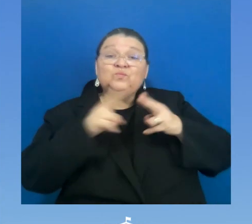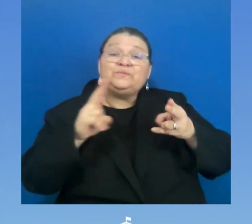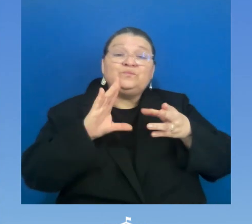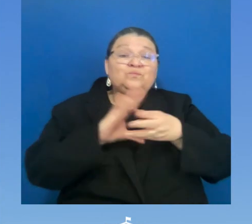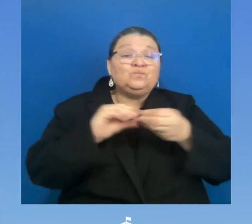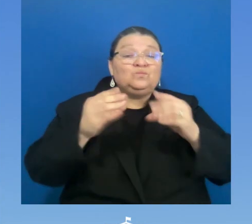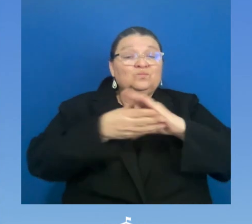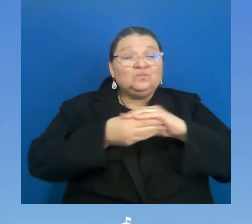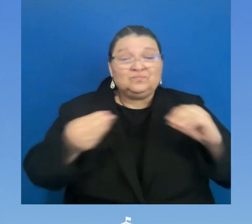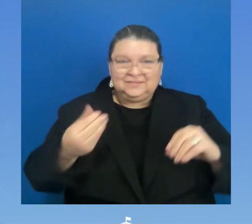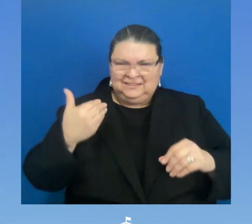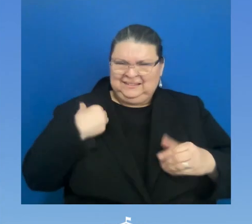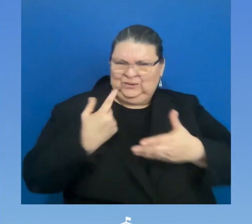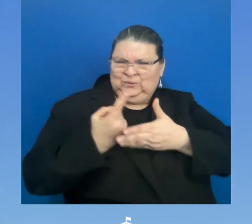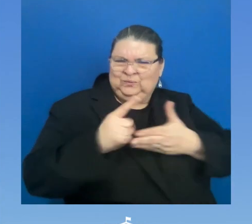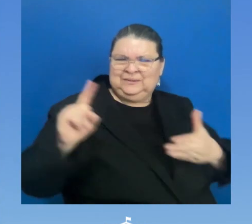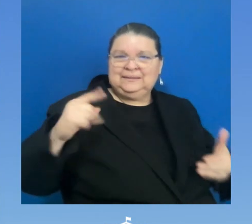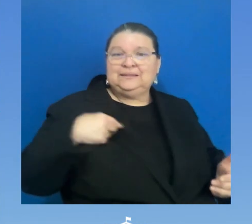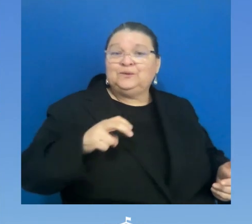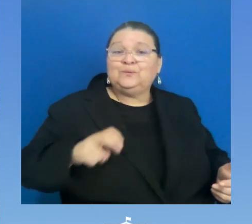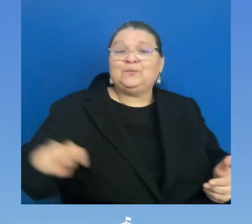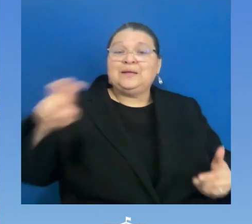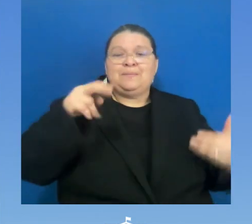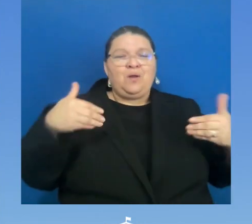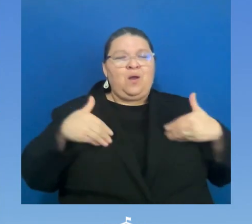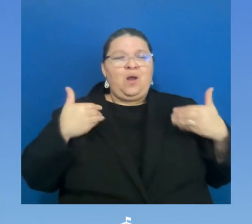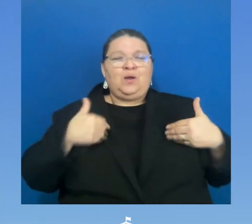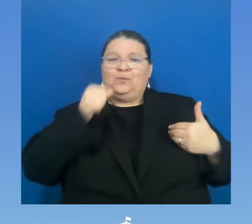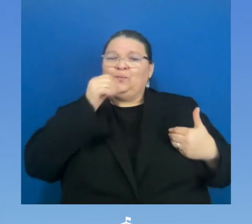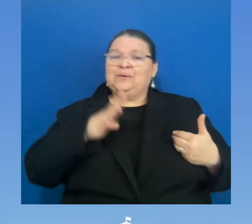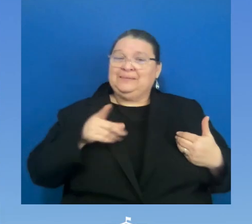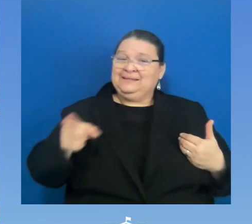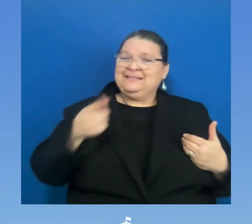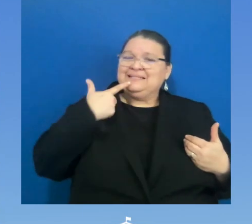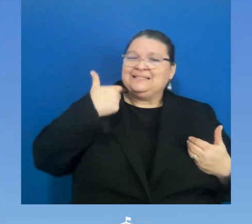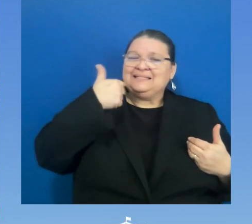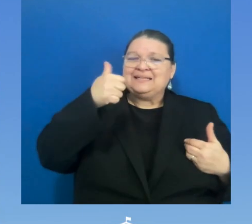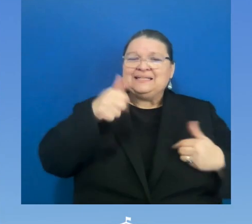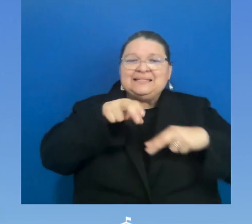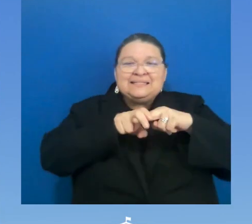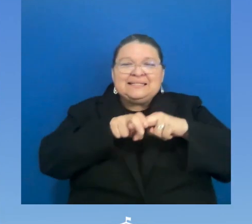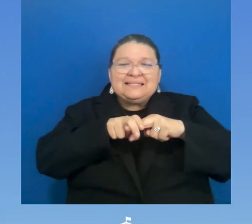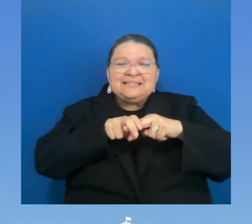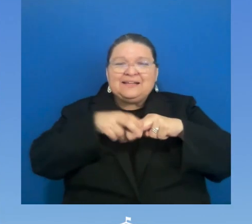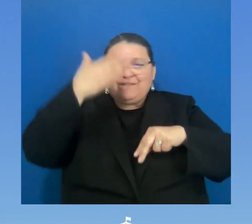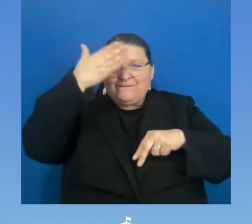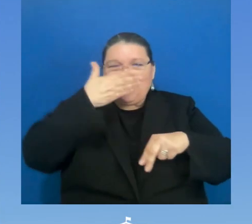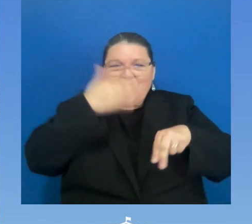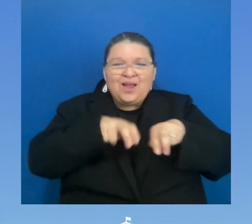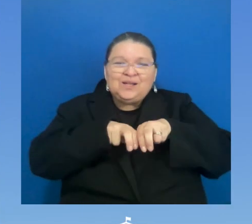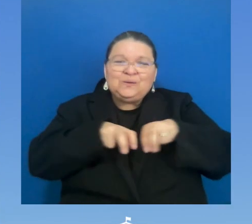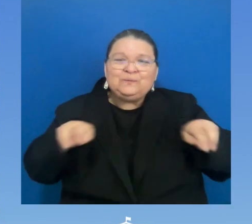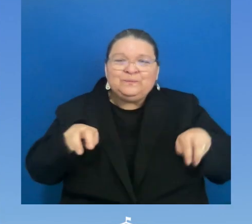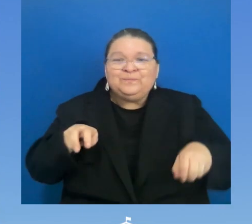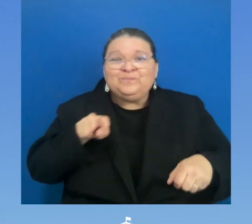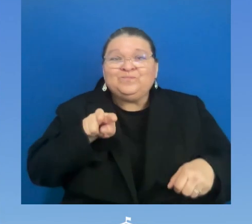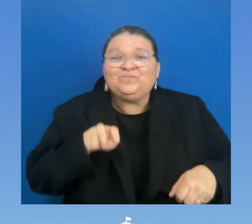10 year old young girl sitting in the front row. And when the when the Vice President on the stage, her eyes lit up. And afterwards I went over to her and she said,